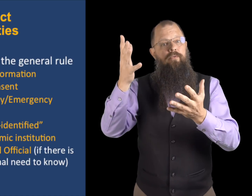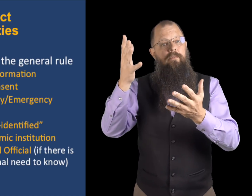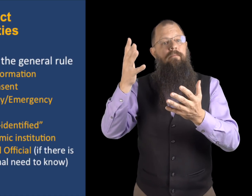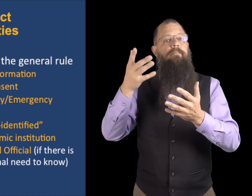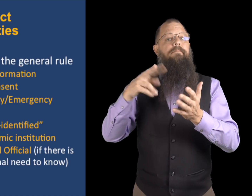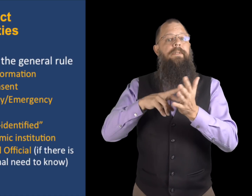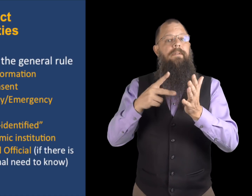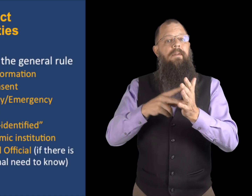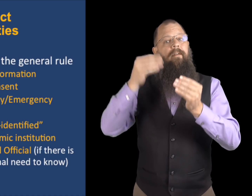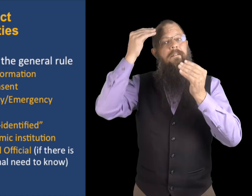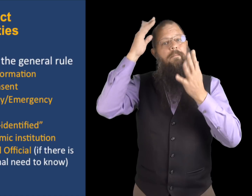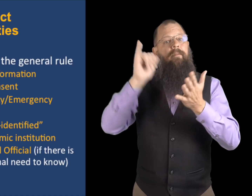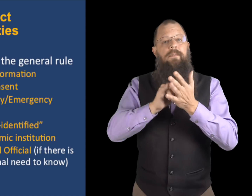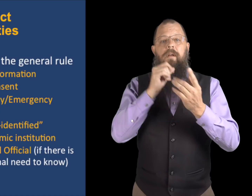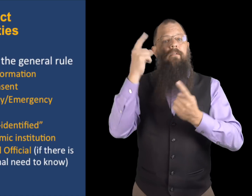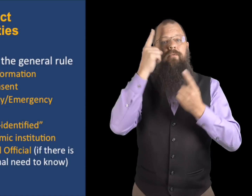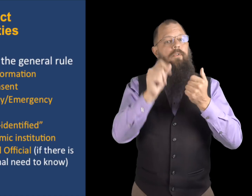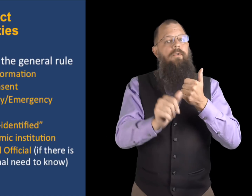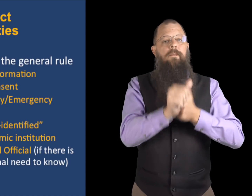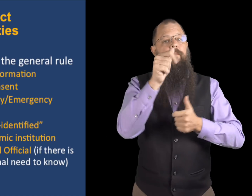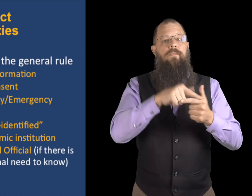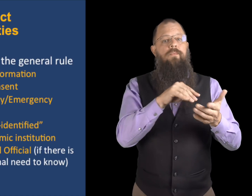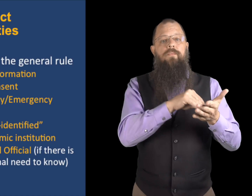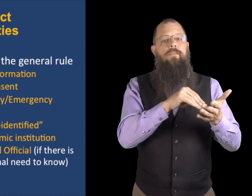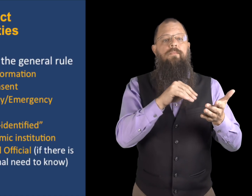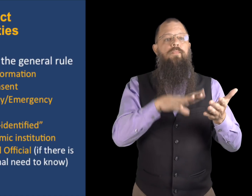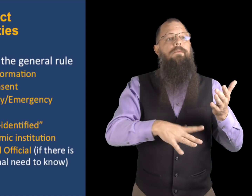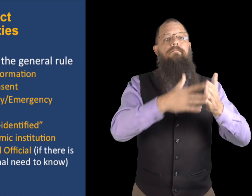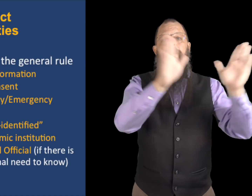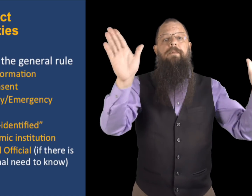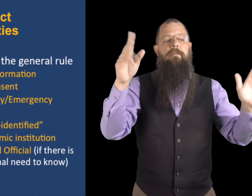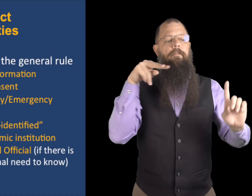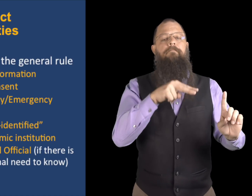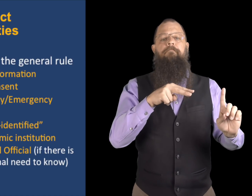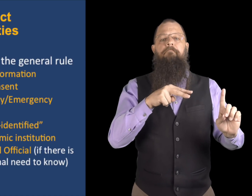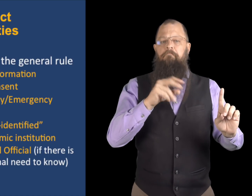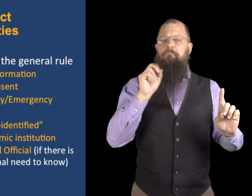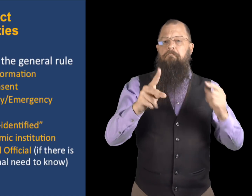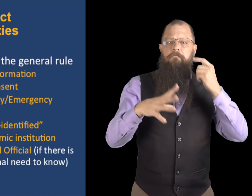include directory information, which are those non harmful information about